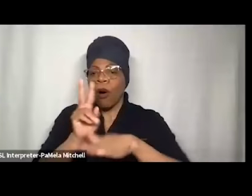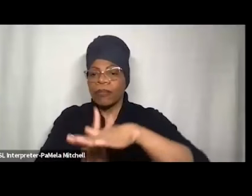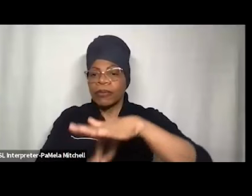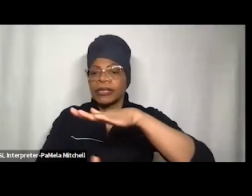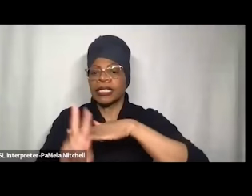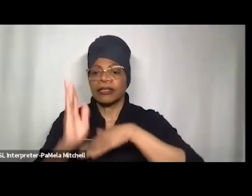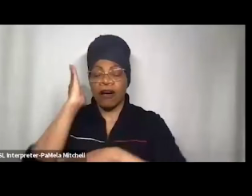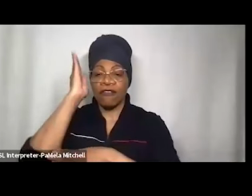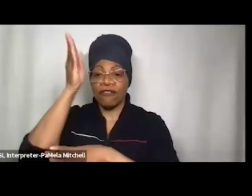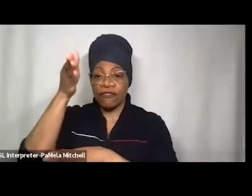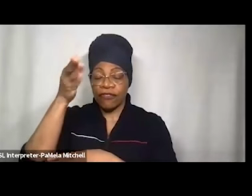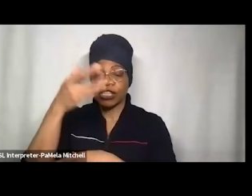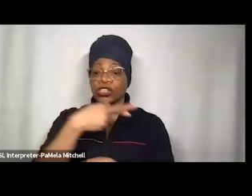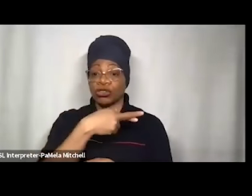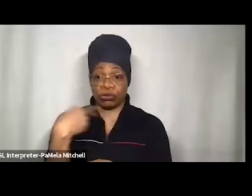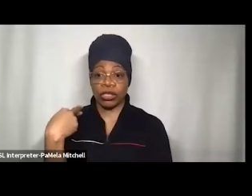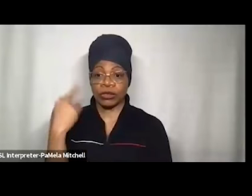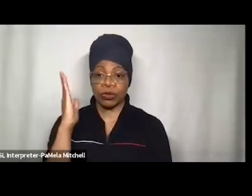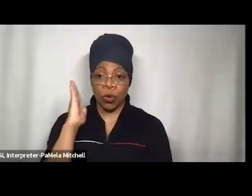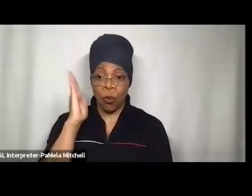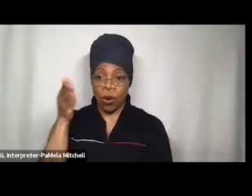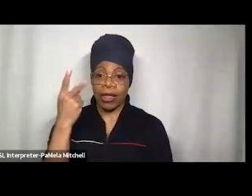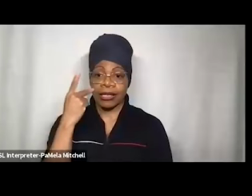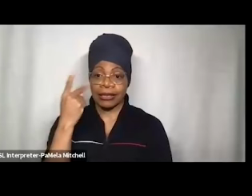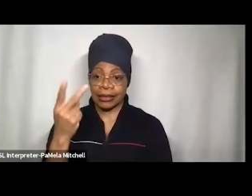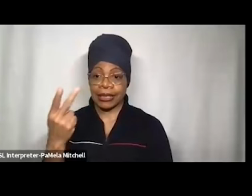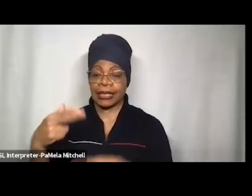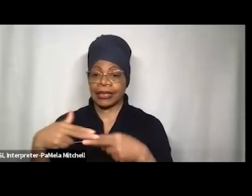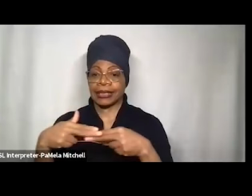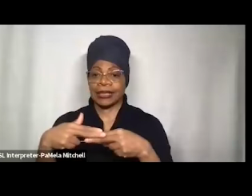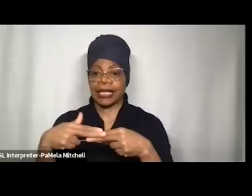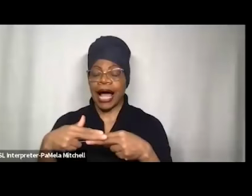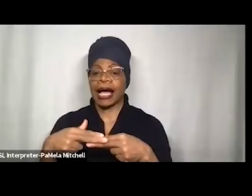We'll show those on the next slide. And one of these of course is substance use disorders,